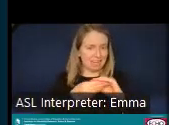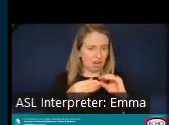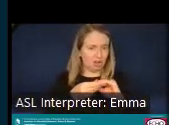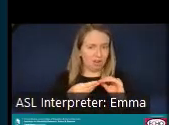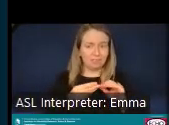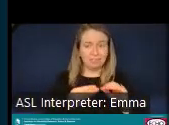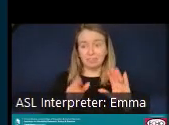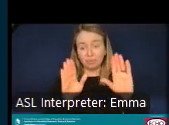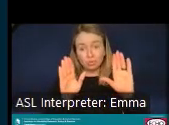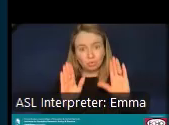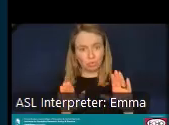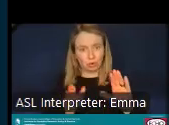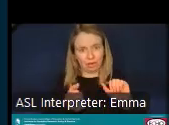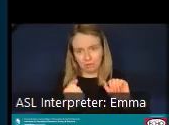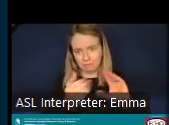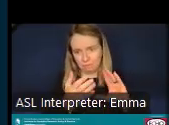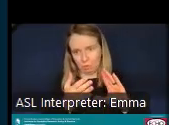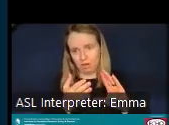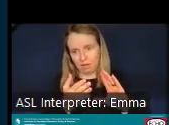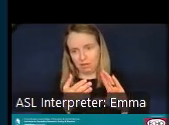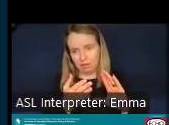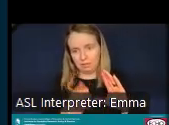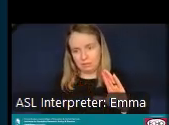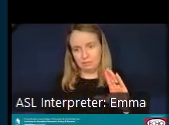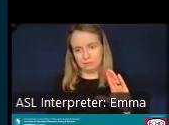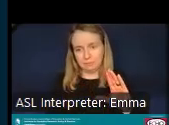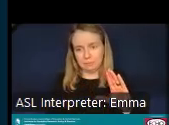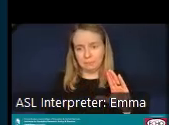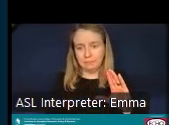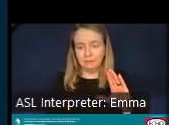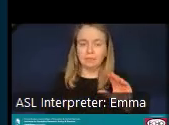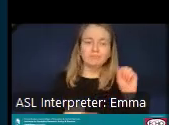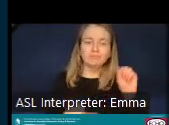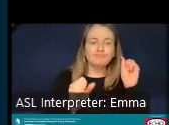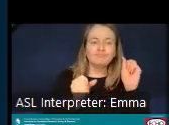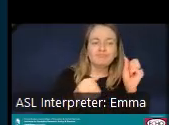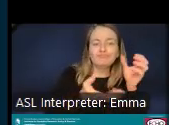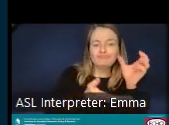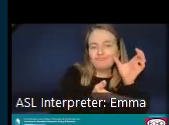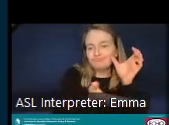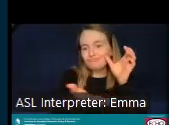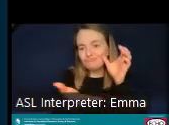like I've just shared, to get information from all the amazing